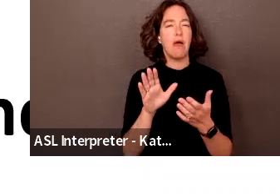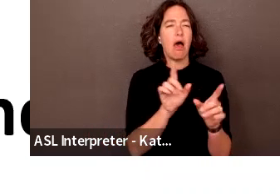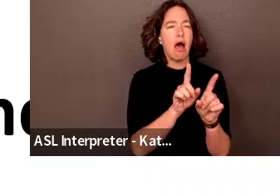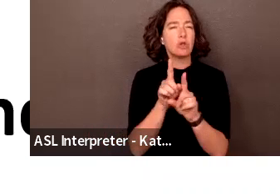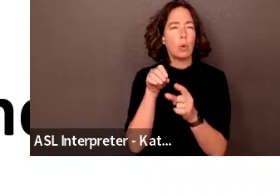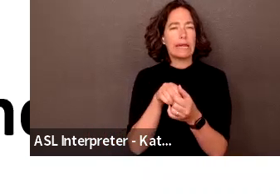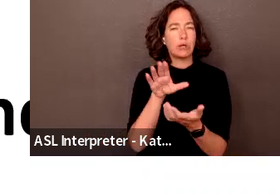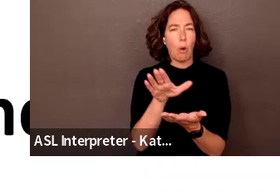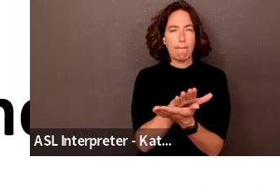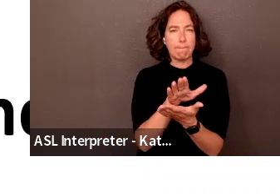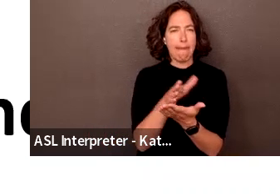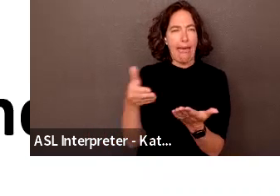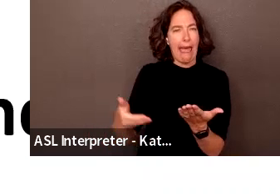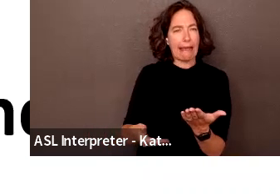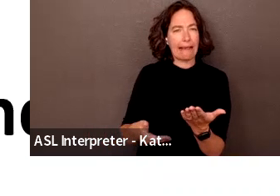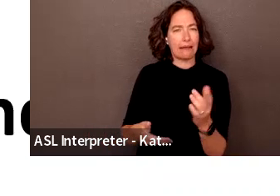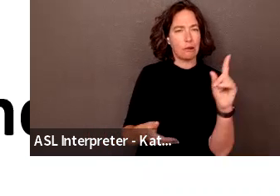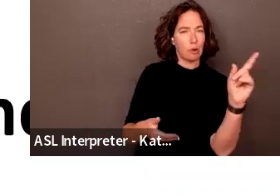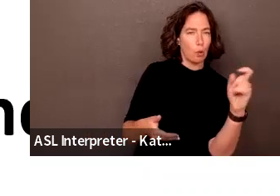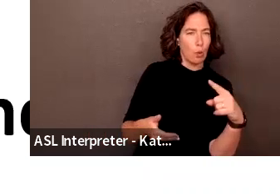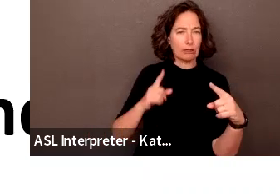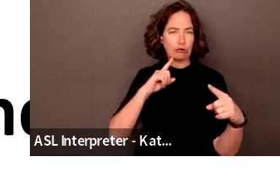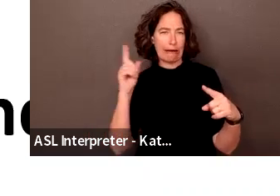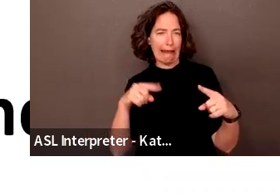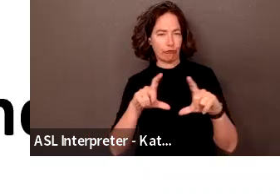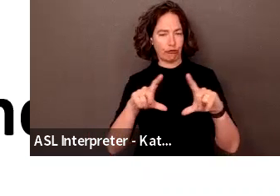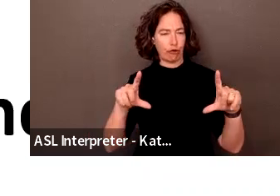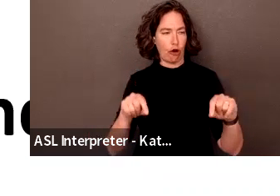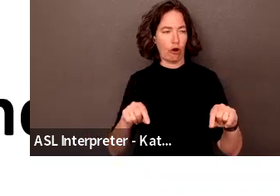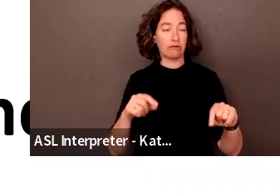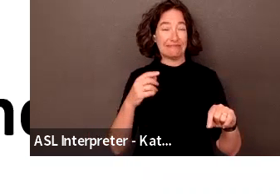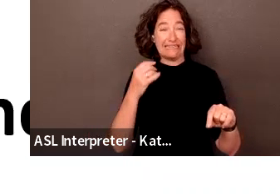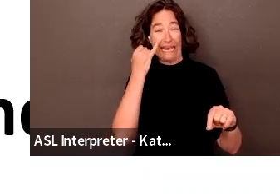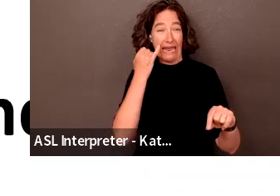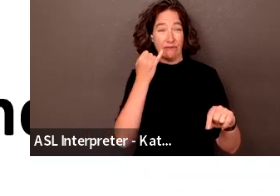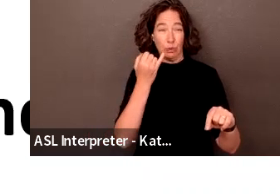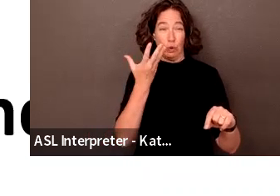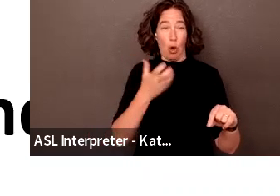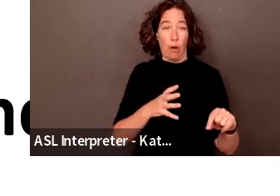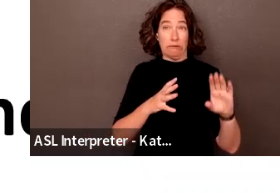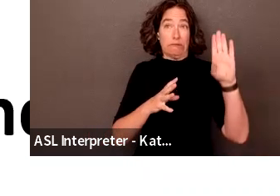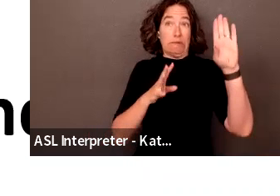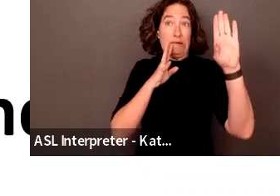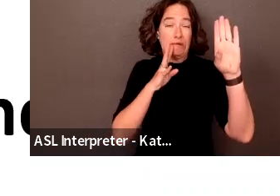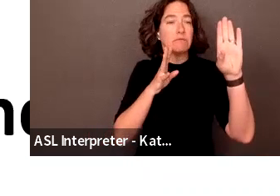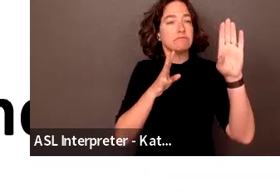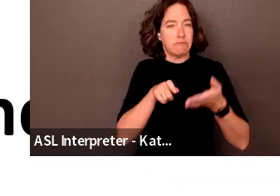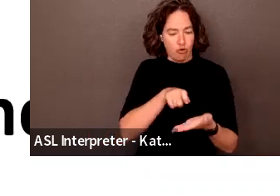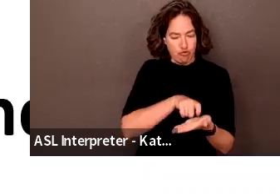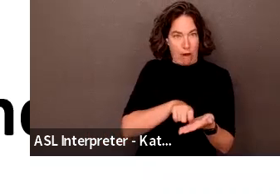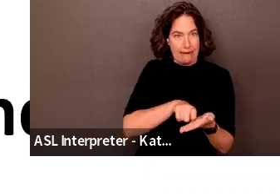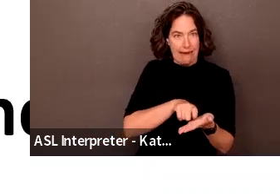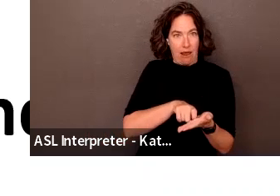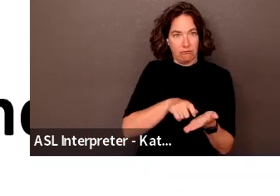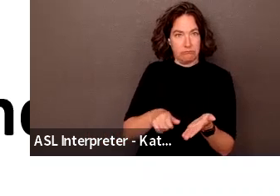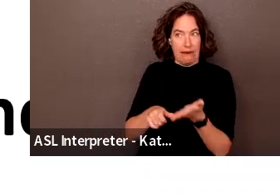one, two, three, to get ready to speak up. We want everybody to exist the way